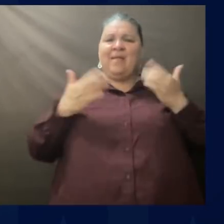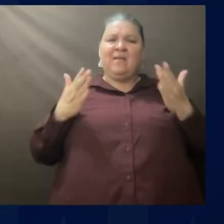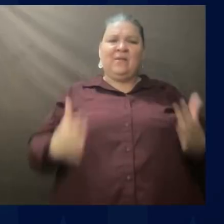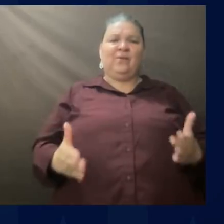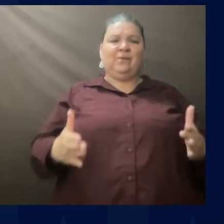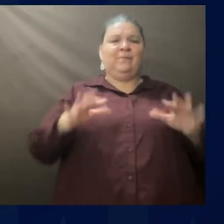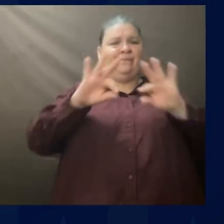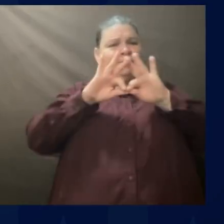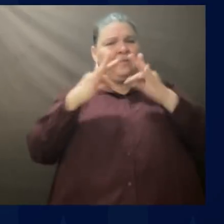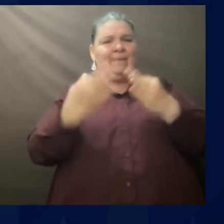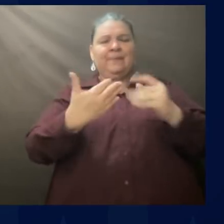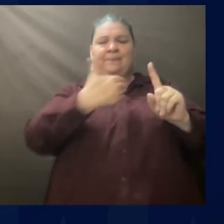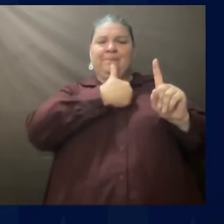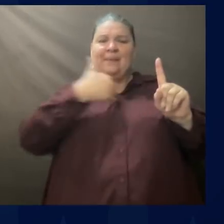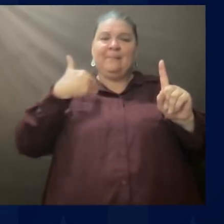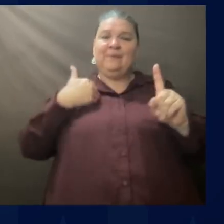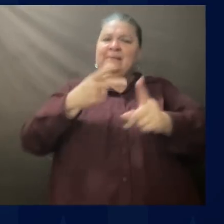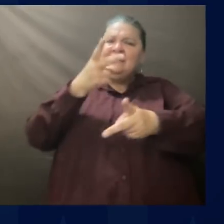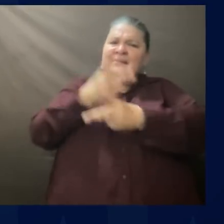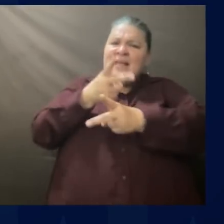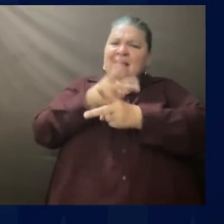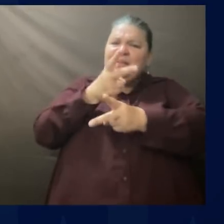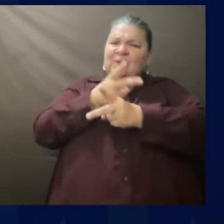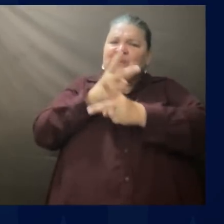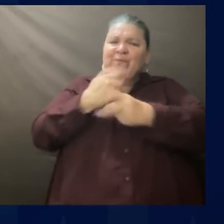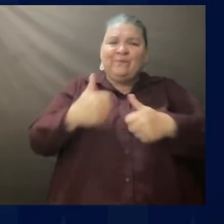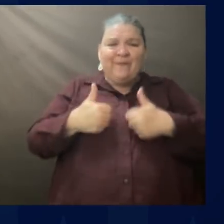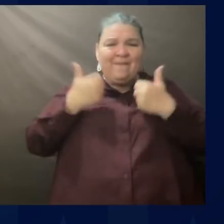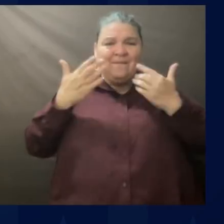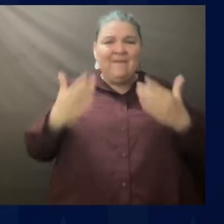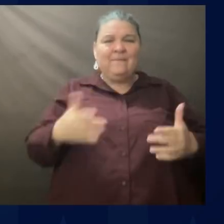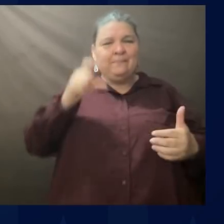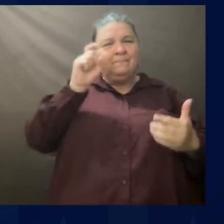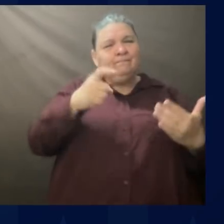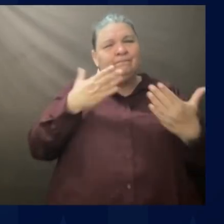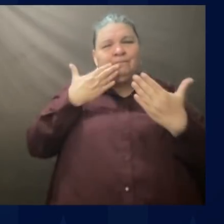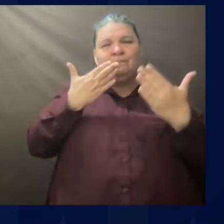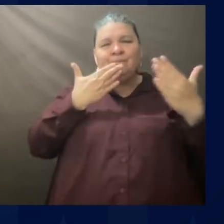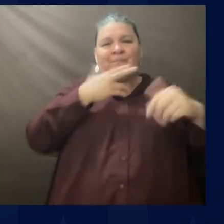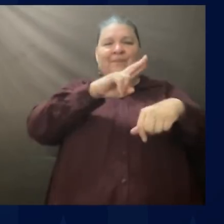This grateful nation owes you as well as that person you lost.